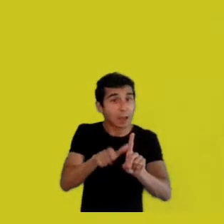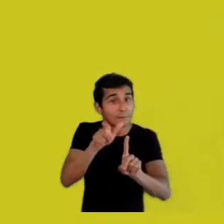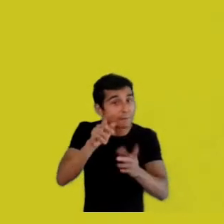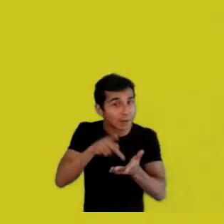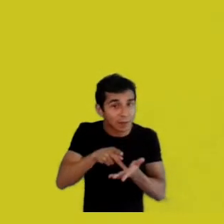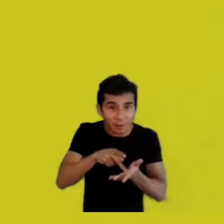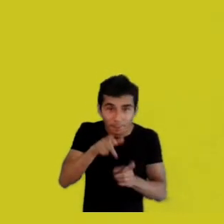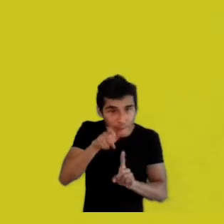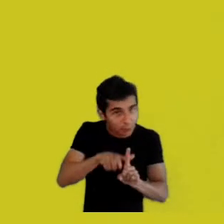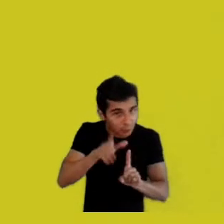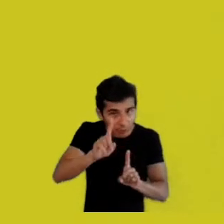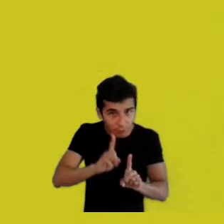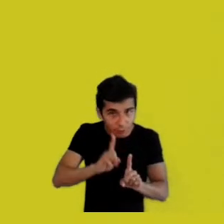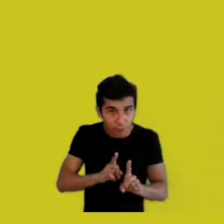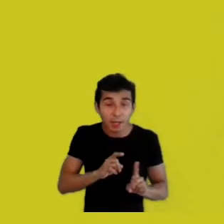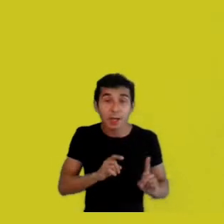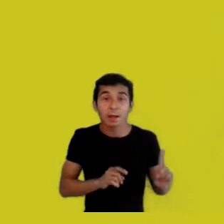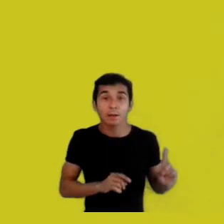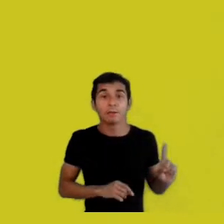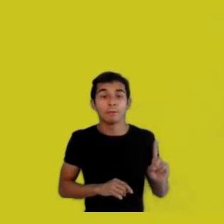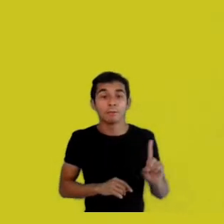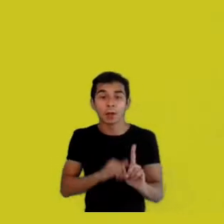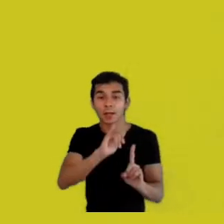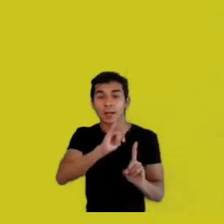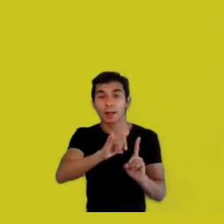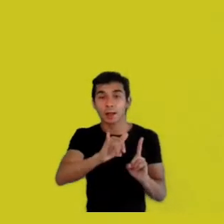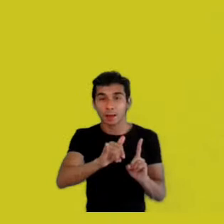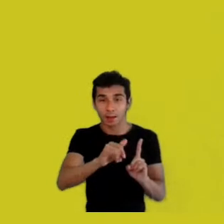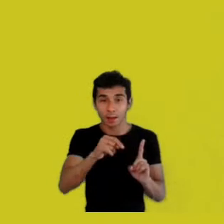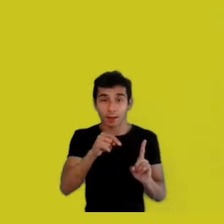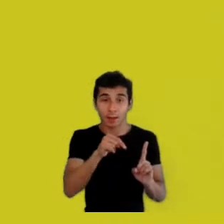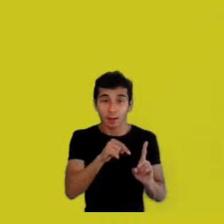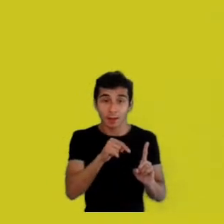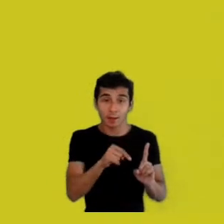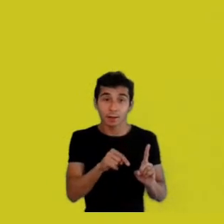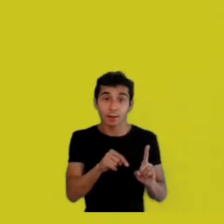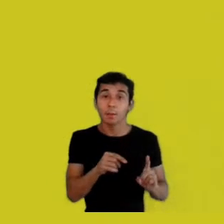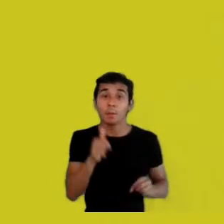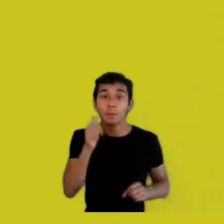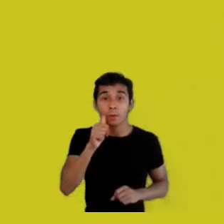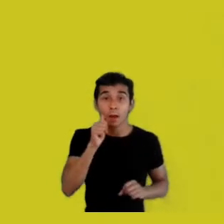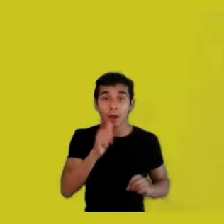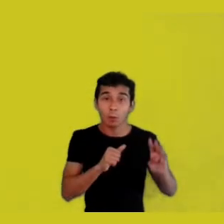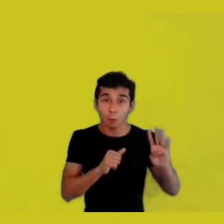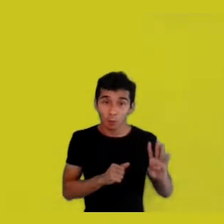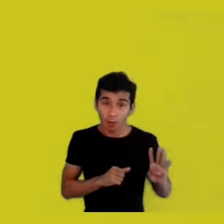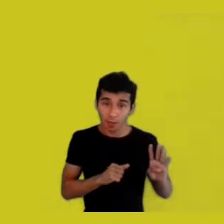when he entered, he brought his four wives and a few children.